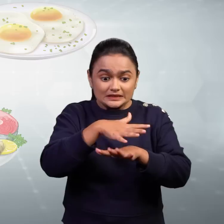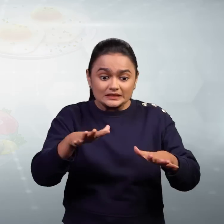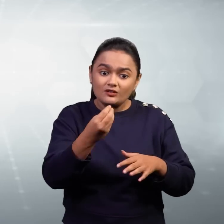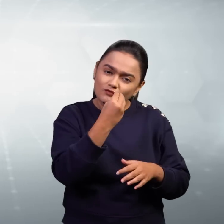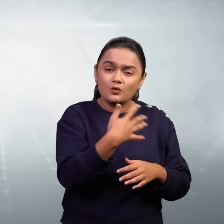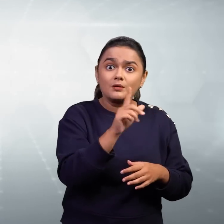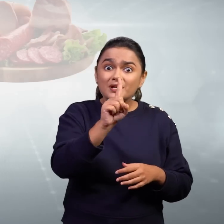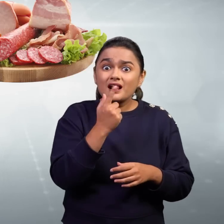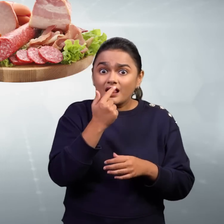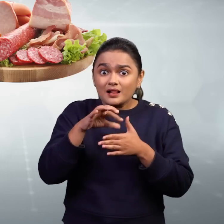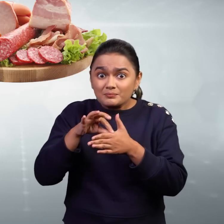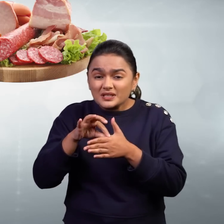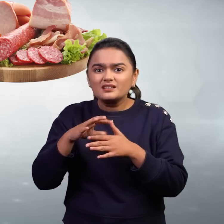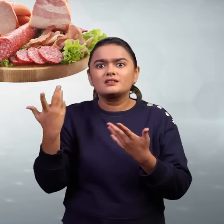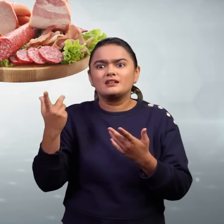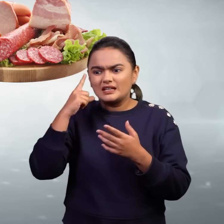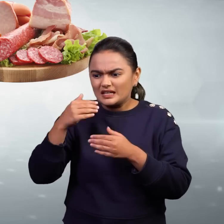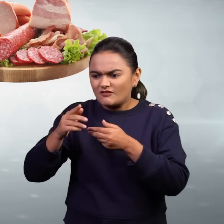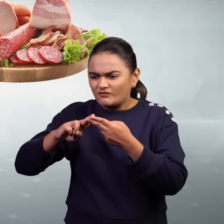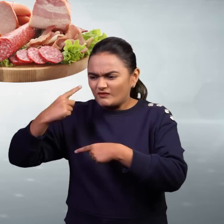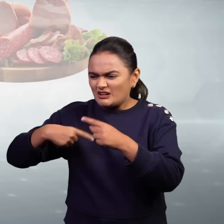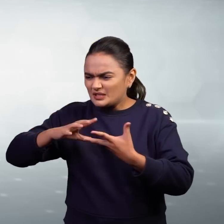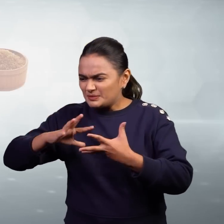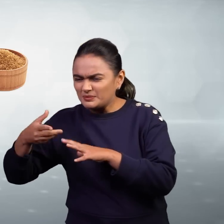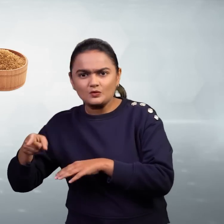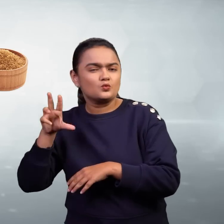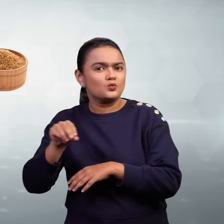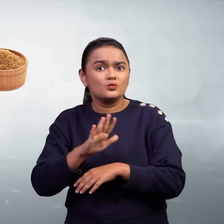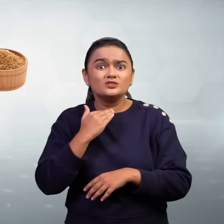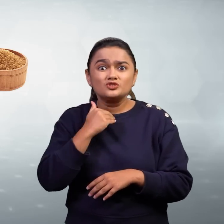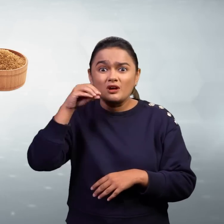But avoid red meat and processed meat. Avoid sugary products.